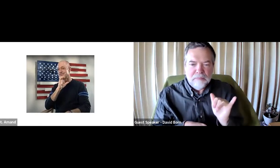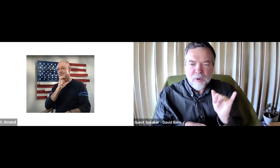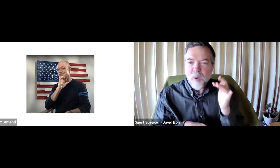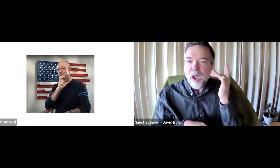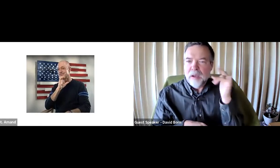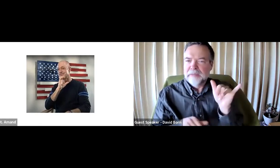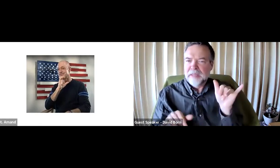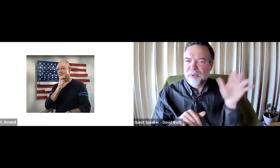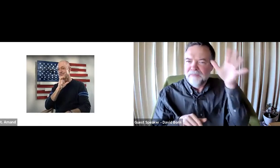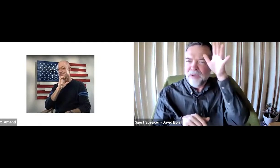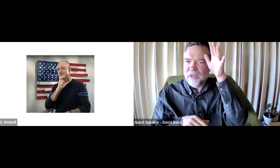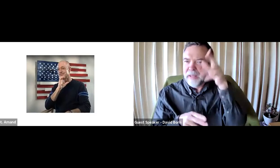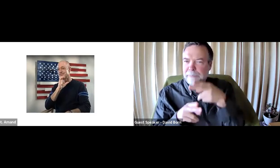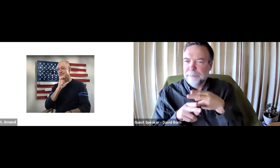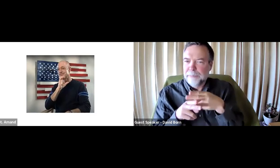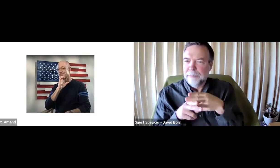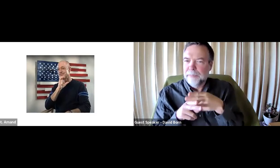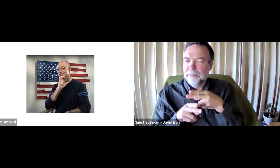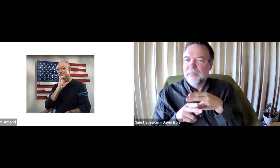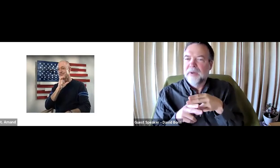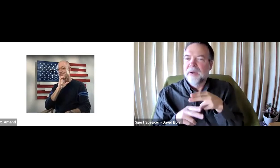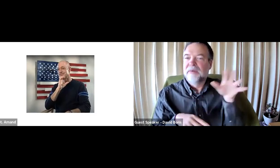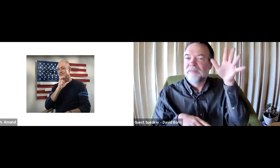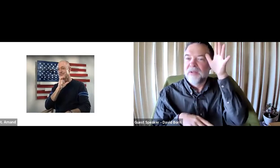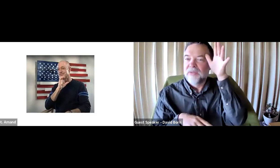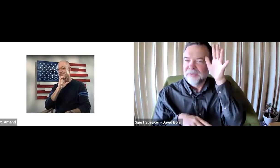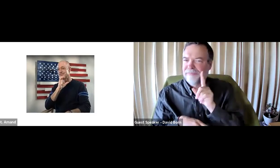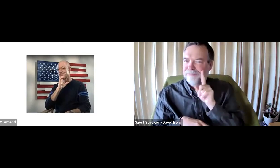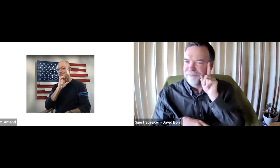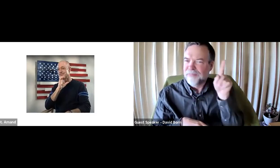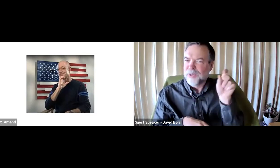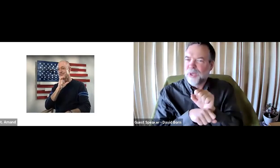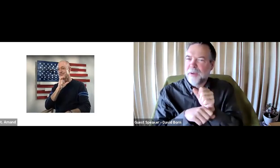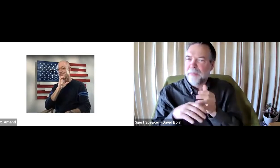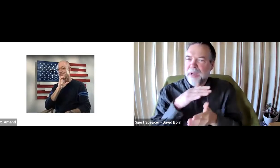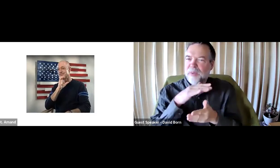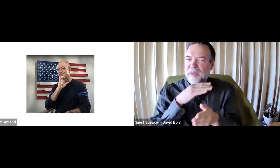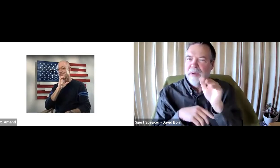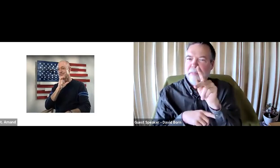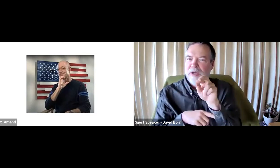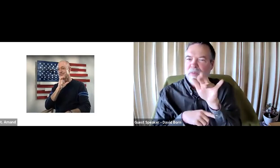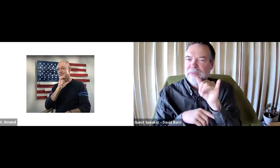That was actually his first name, and his name is the same as his father's name.